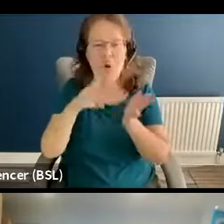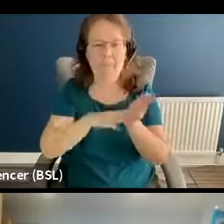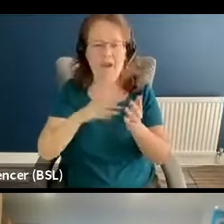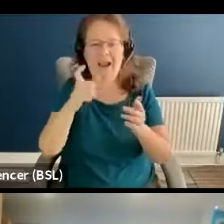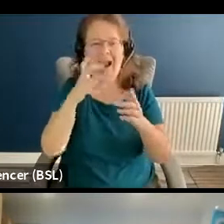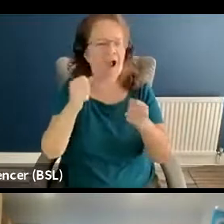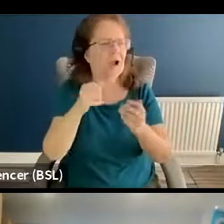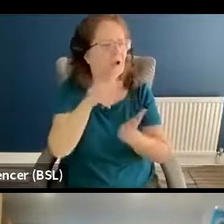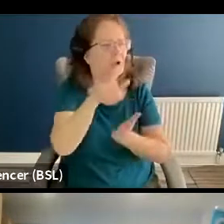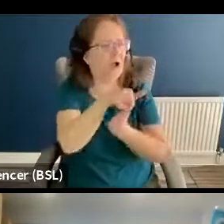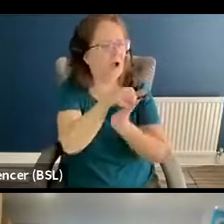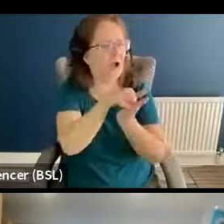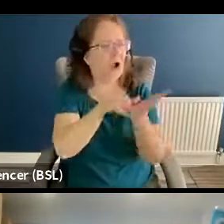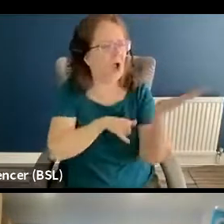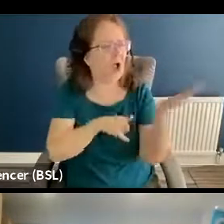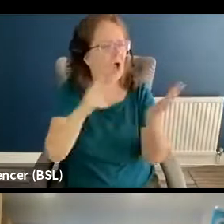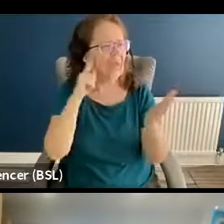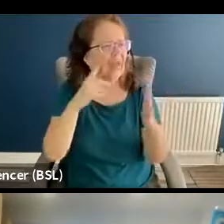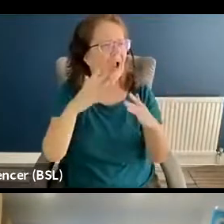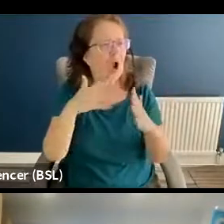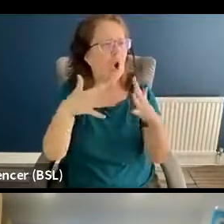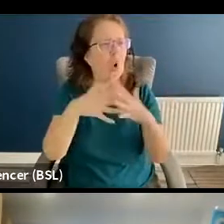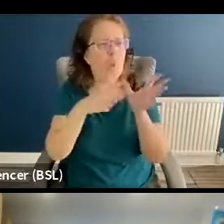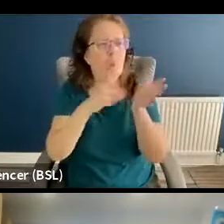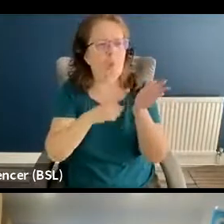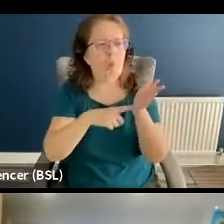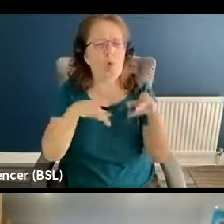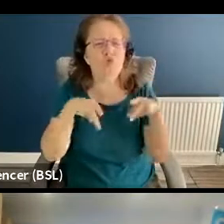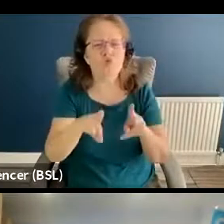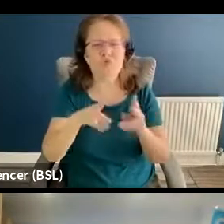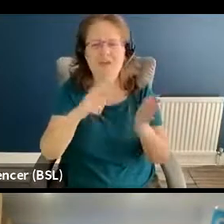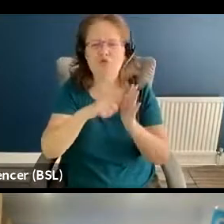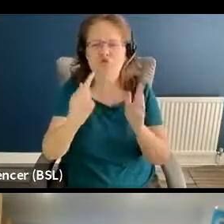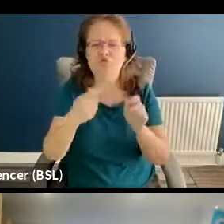it was in the Wall Street Journal, or the New York Times. It was one of the very big newspaper.